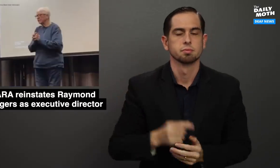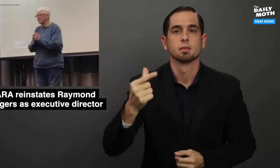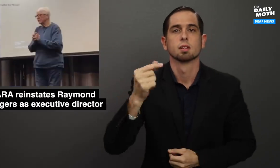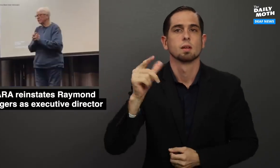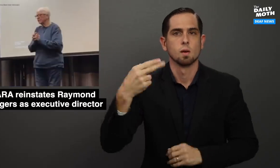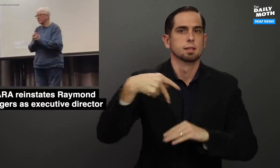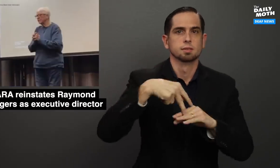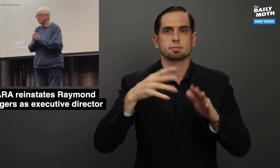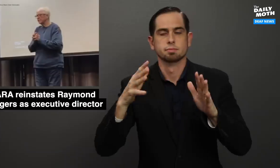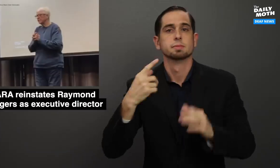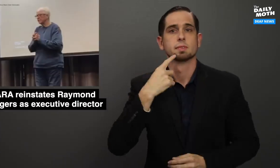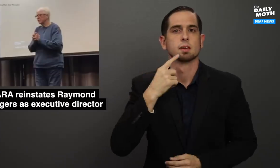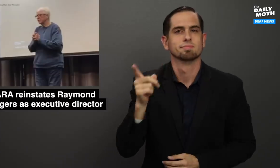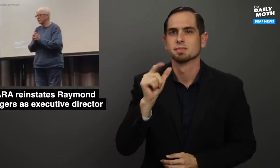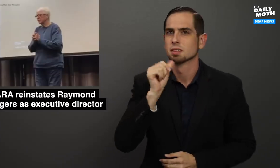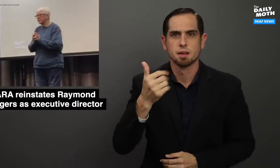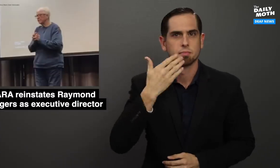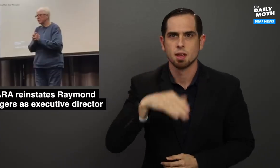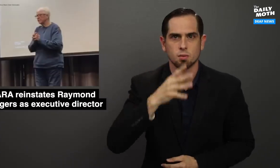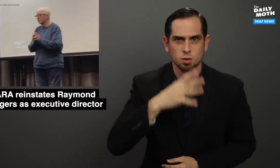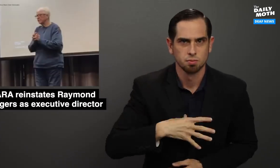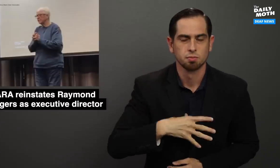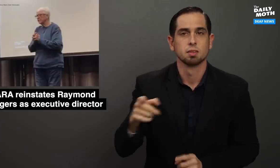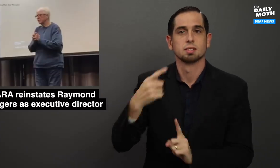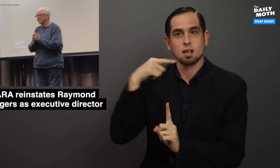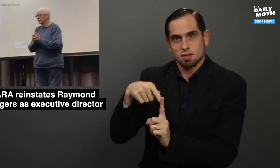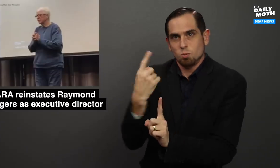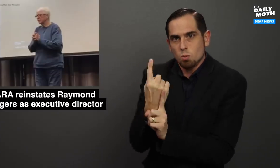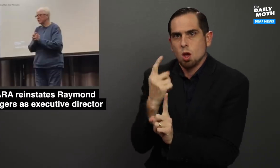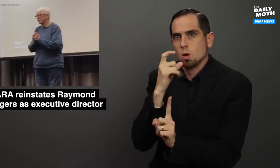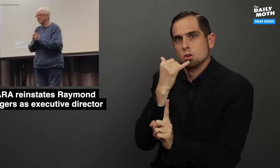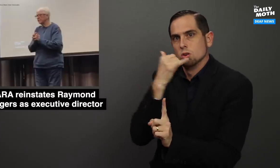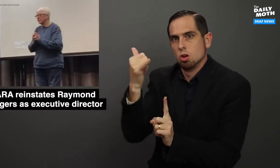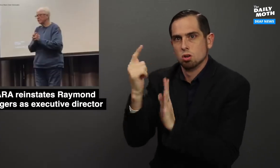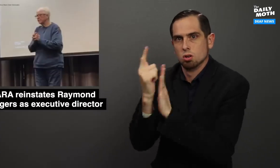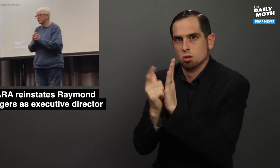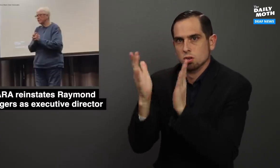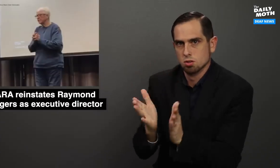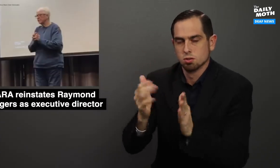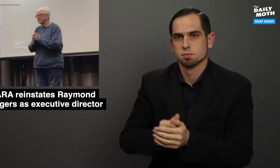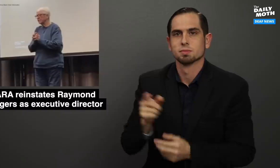Gough said she was not a bad woman and said she was the one who called the lawyer.